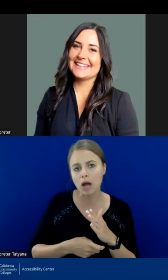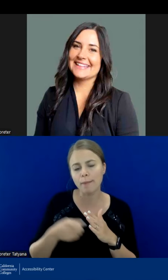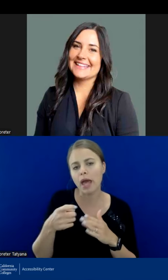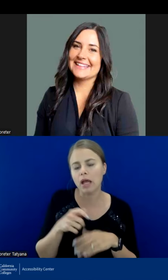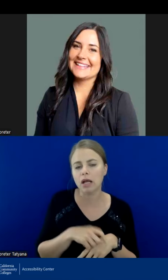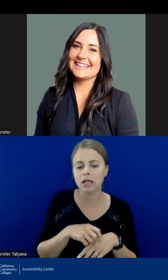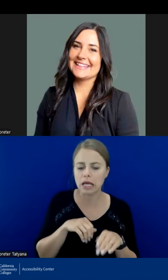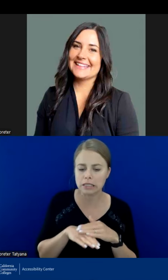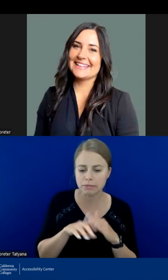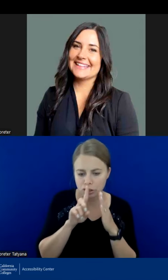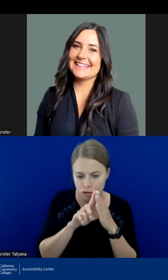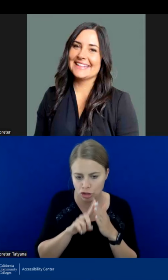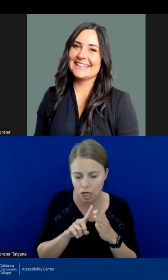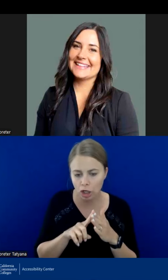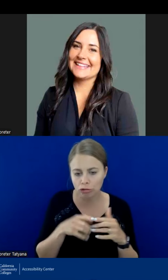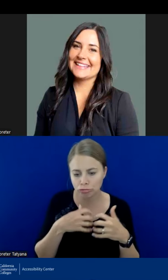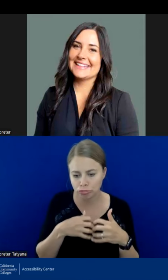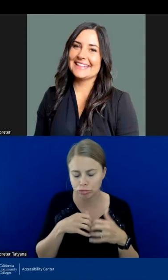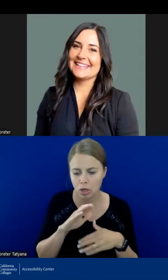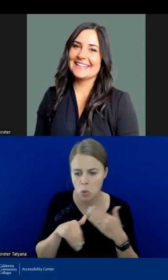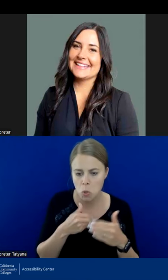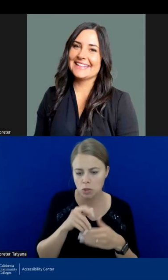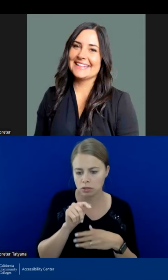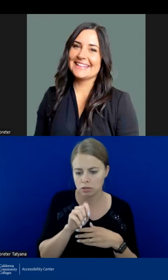all these tools, even when they report problems,